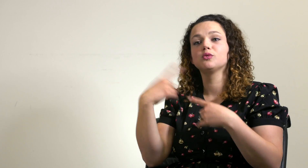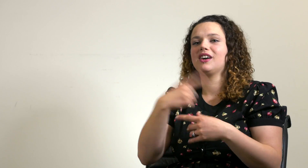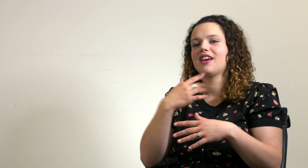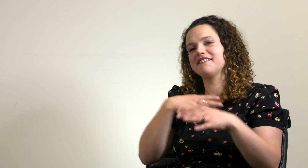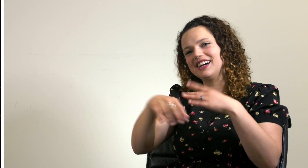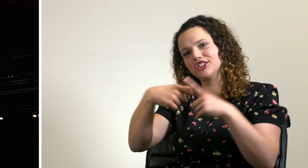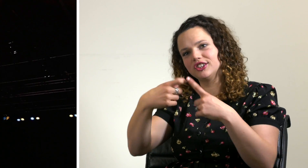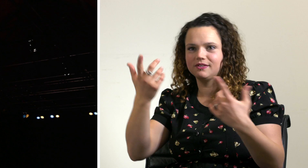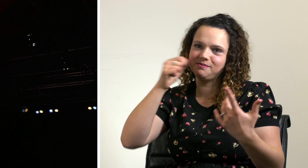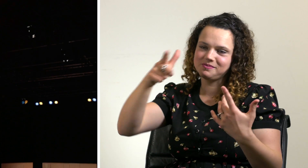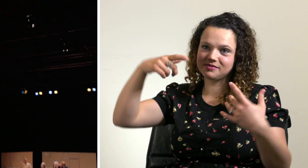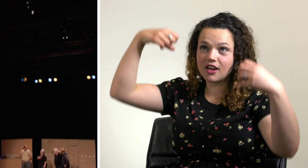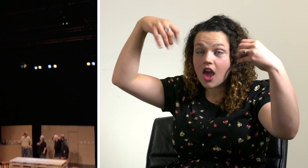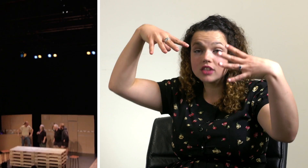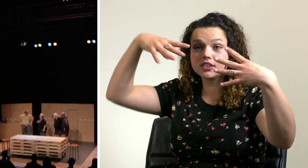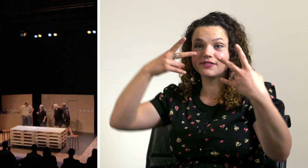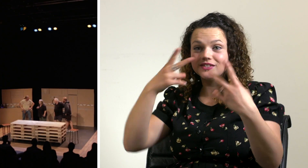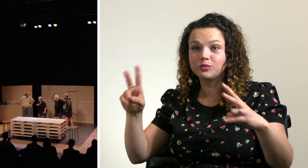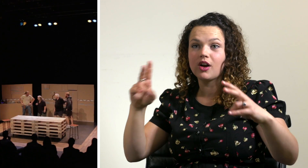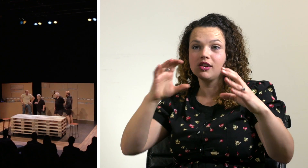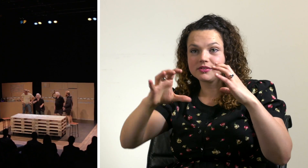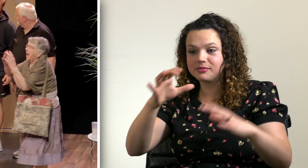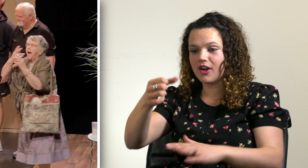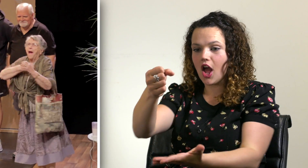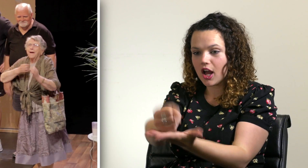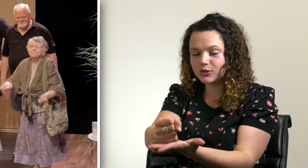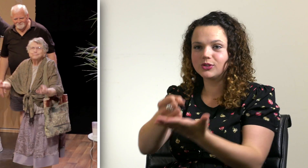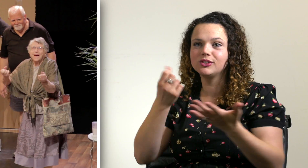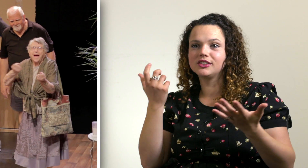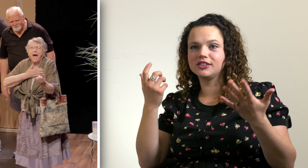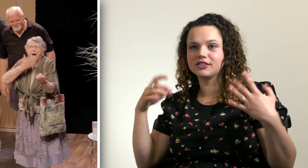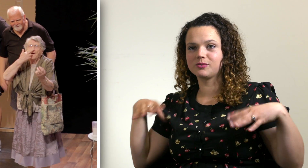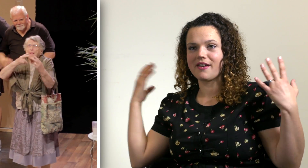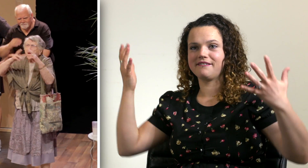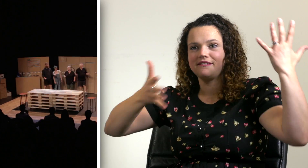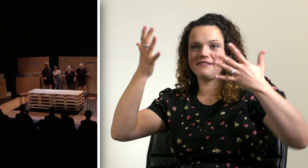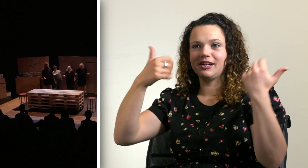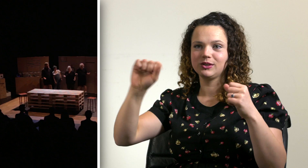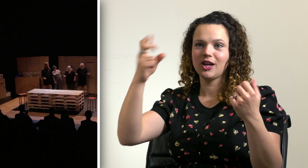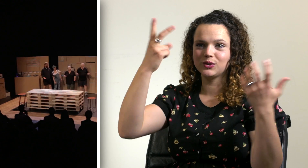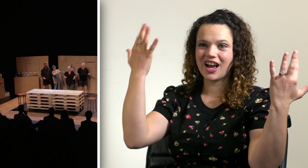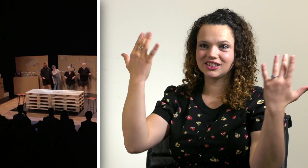Like you saw in the Deaf Kitchen theatre production there were lots of things, like the lights and using the kitchen table and banging to get peoples attention.